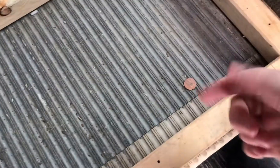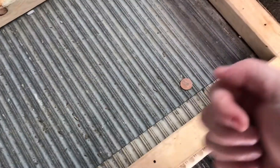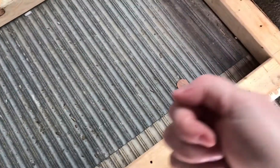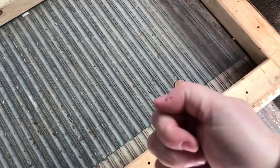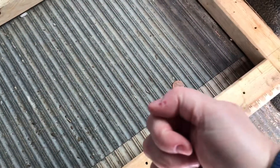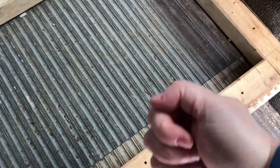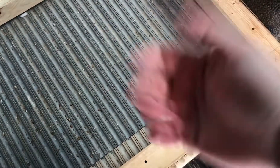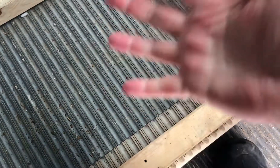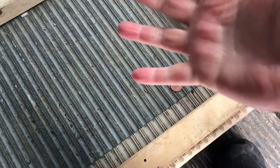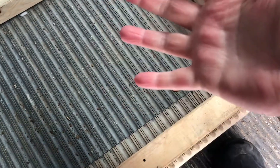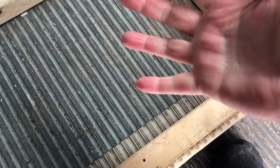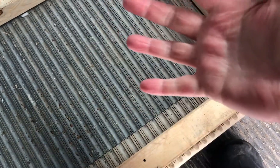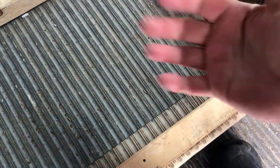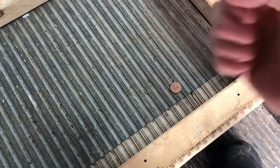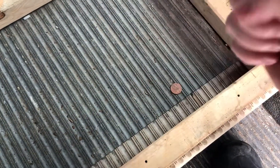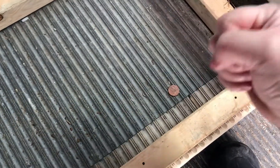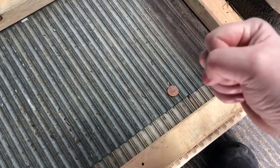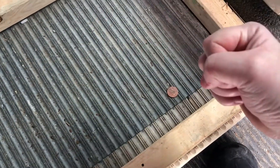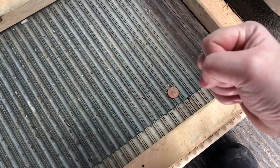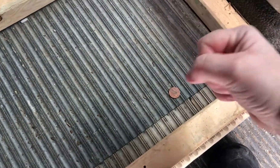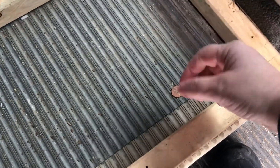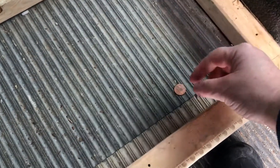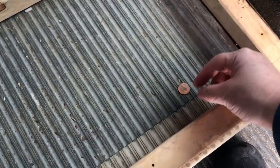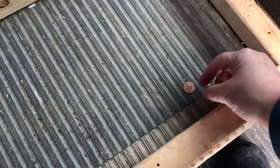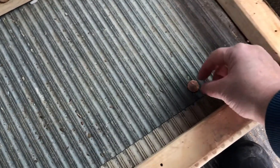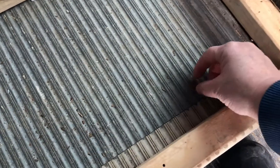Look, I'm rich! Whoo!